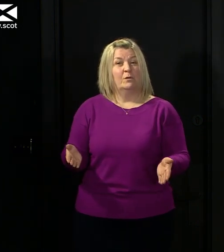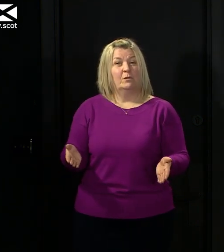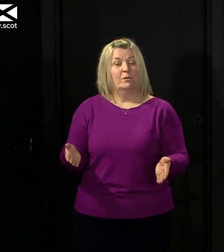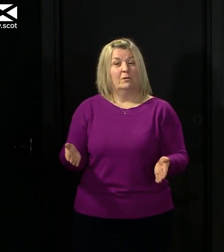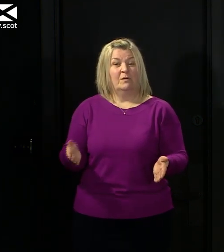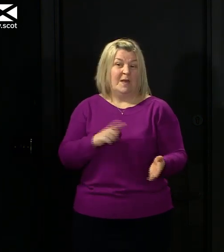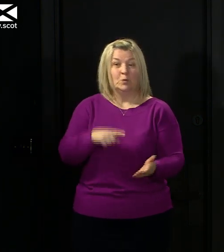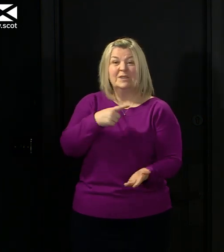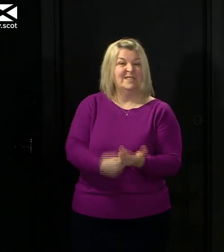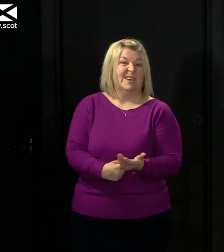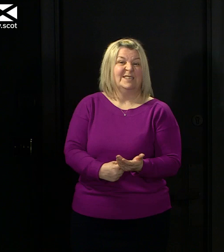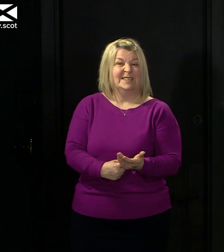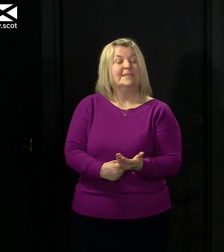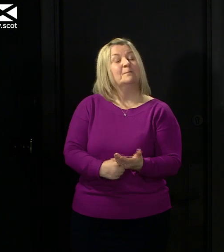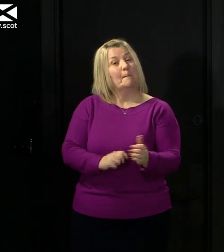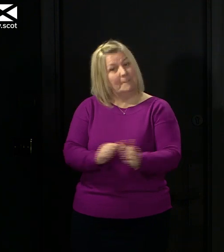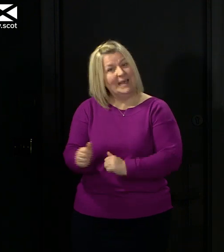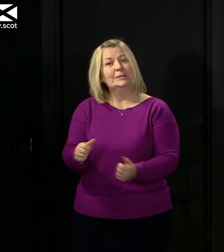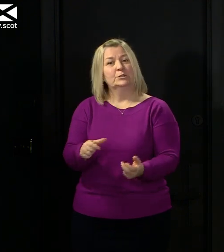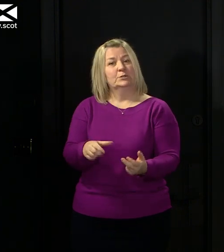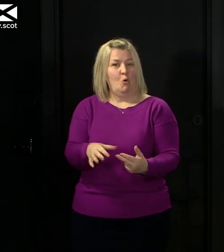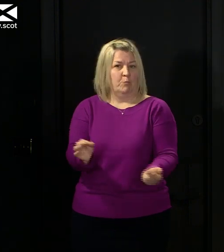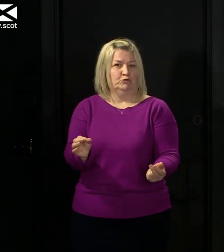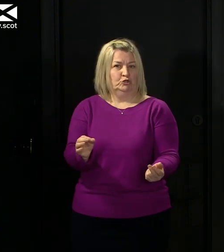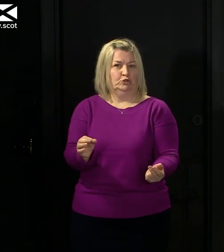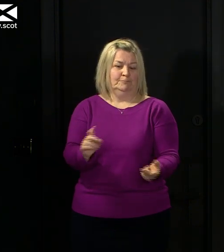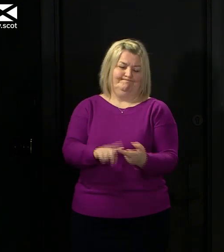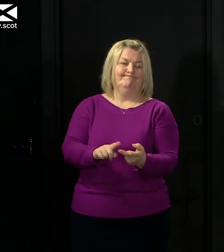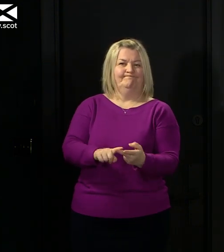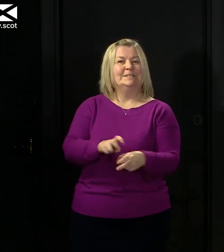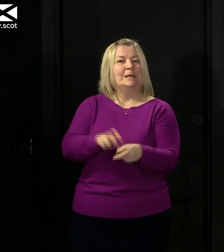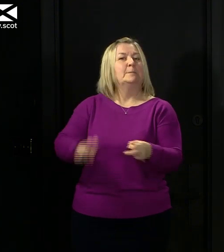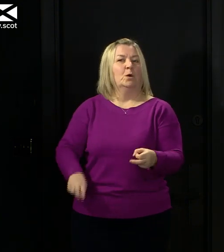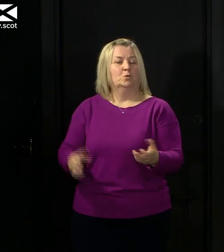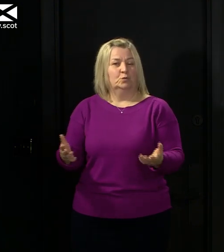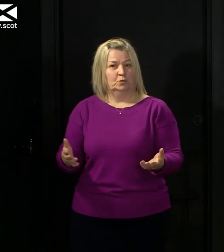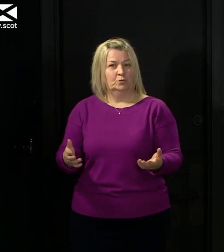making. And of course people, not in my shoes, will say if they were in my shoes they would